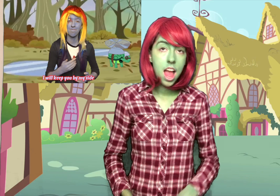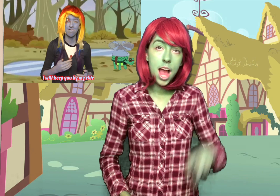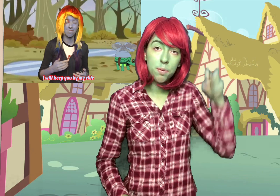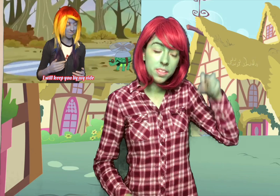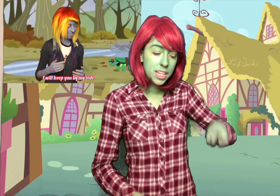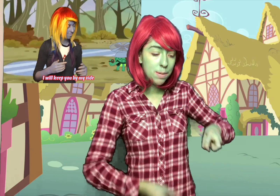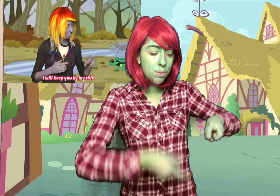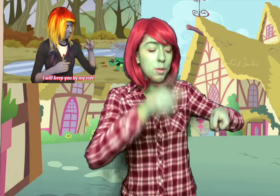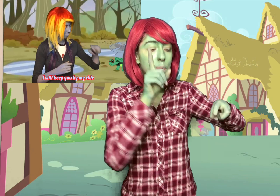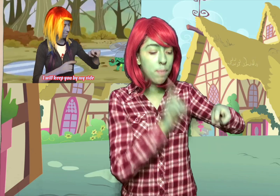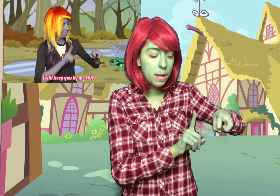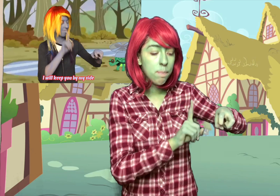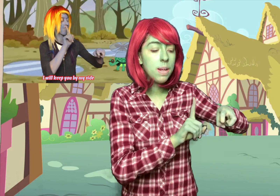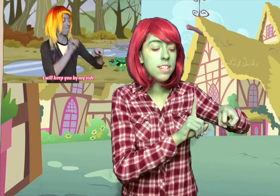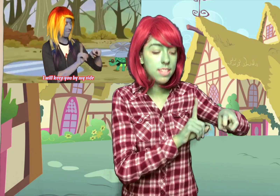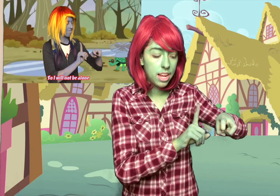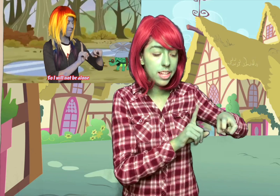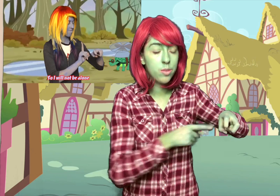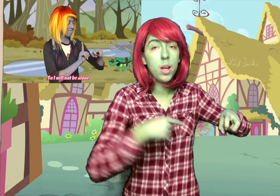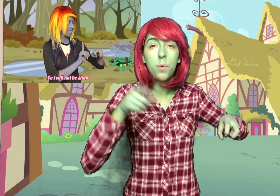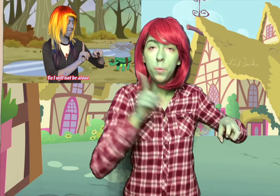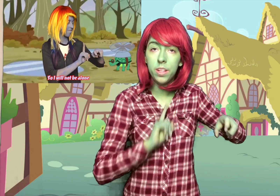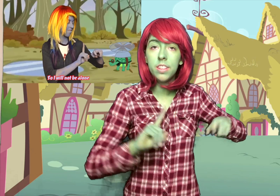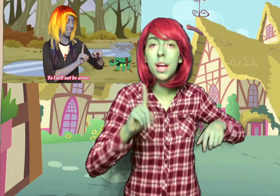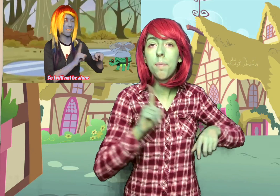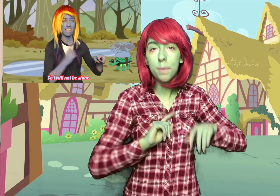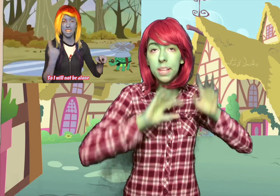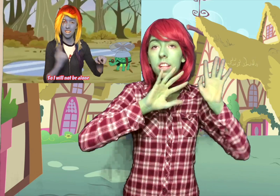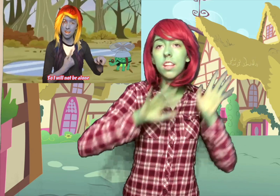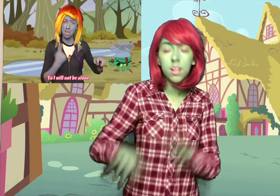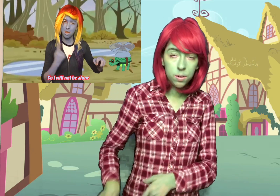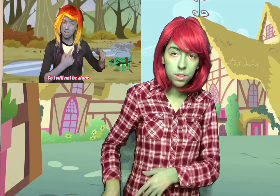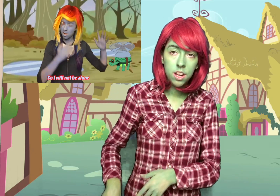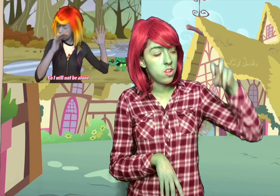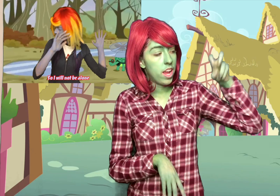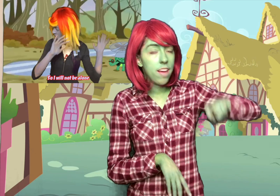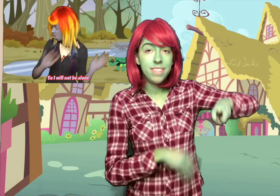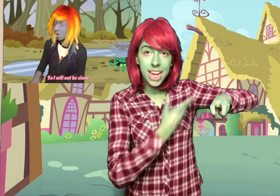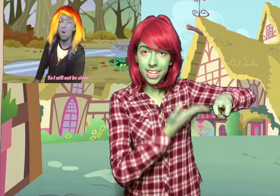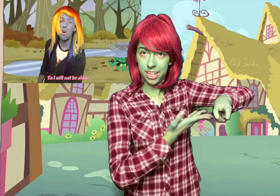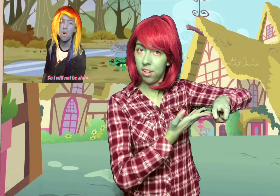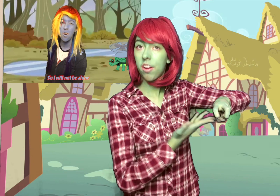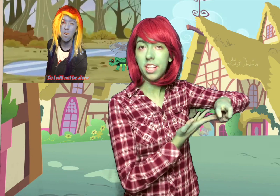"i will keep you by my side so i will not be alone" so i have tank here already